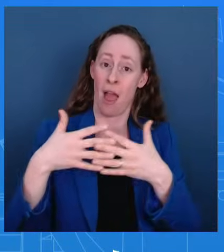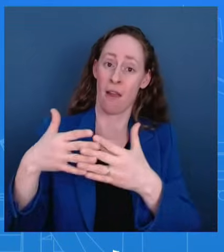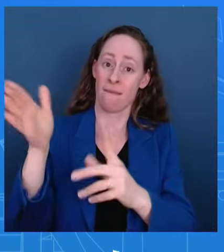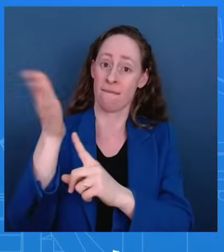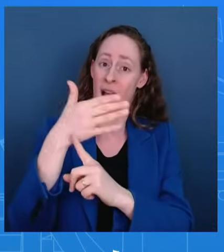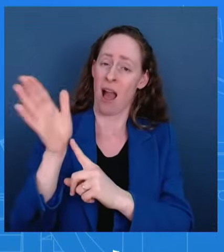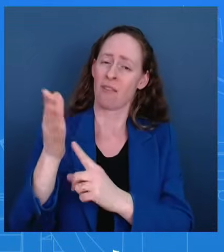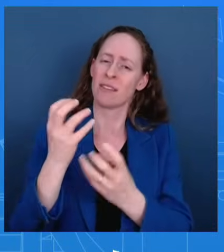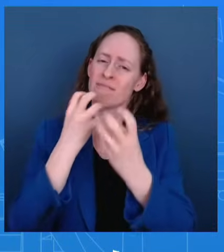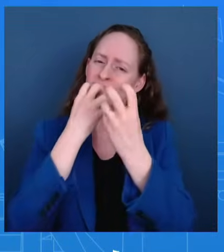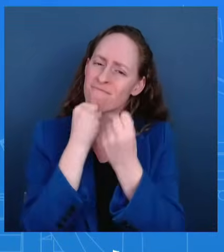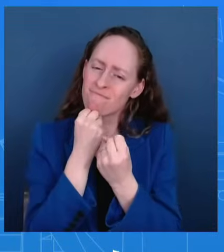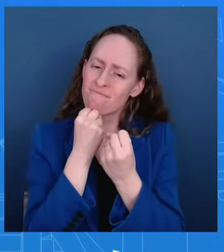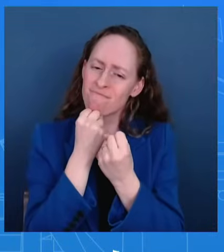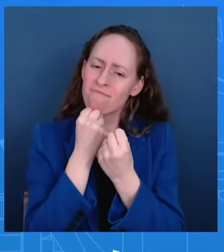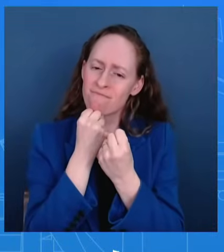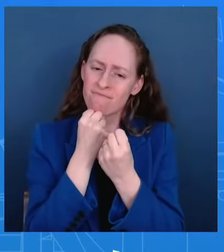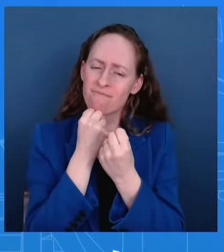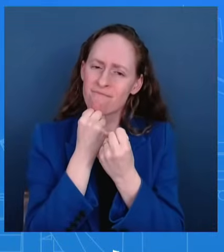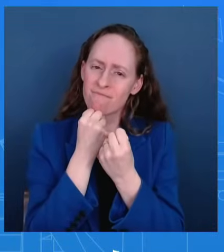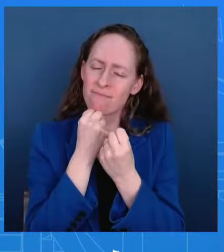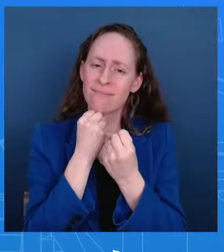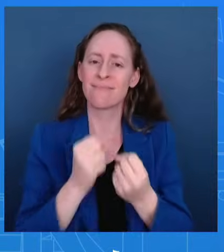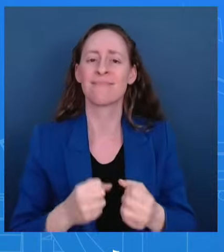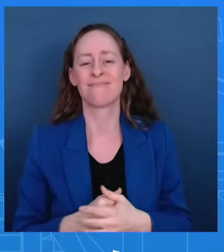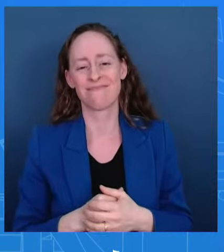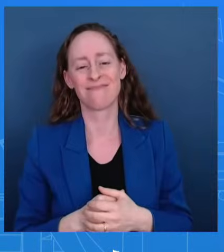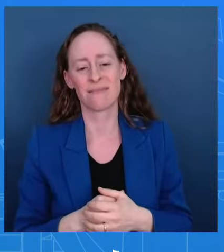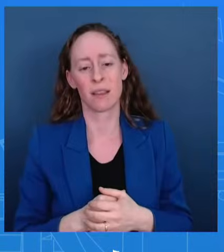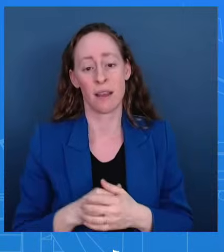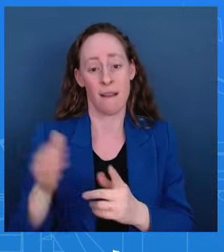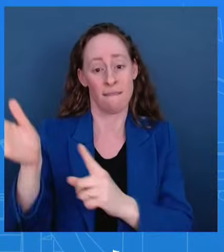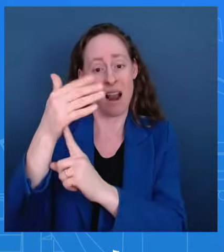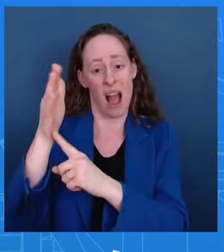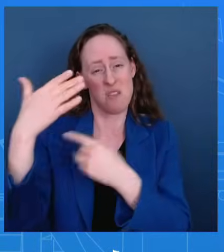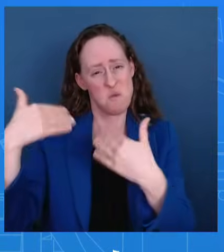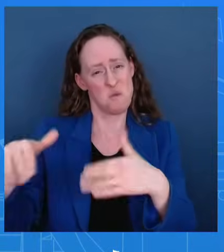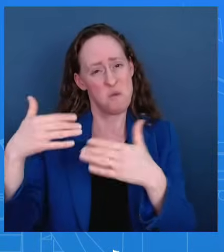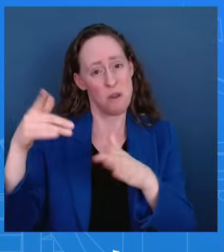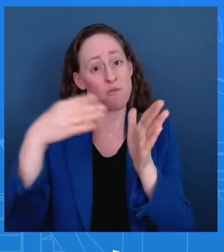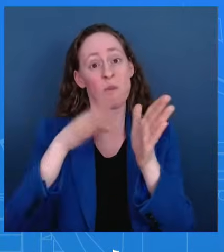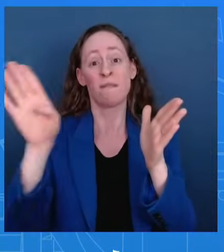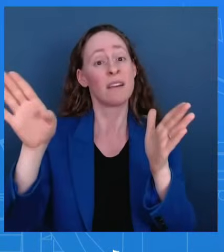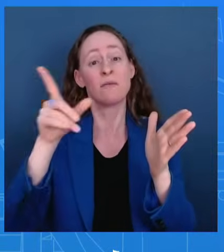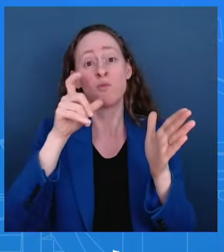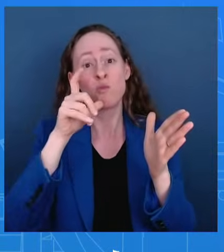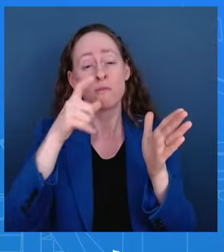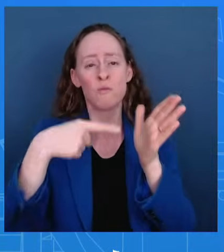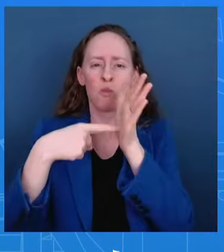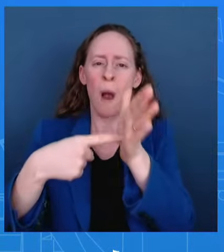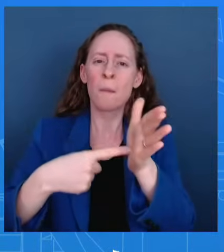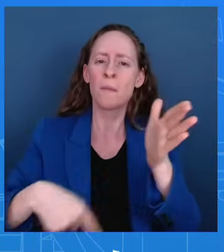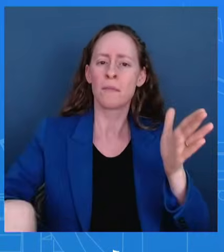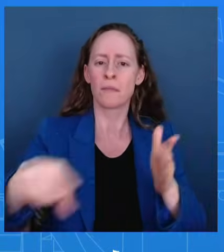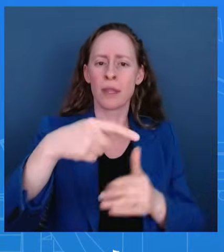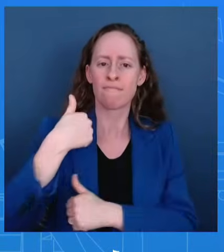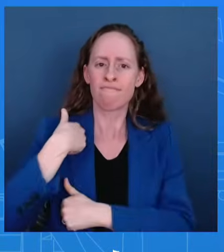if you think about the brave men and women who have sacrificed, given their lives to protect our nation, it is -- it is -- we just --